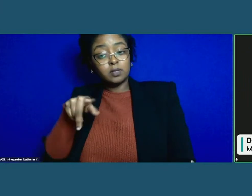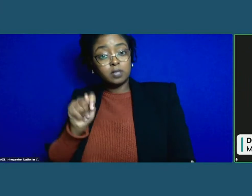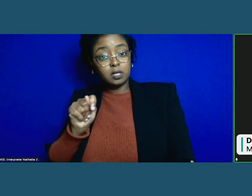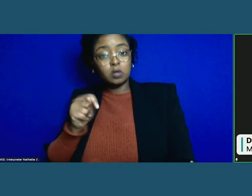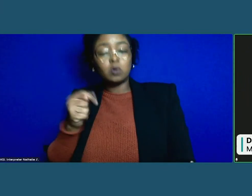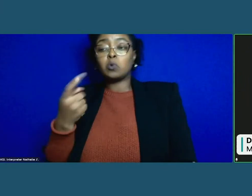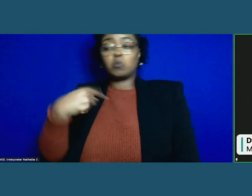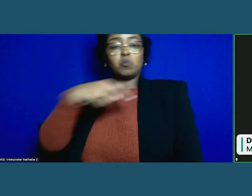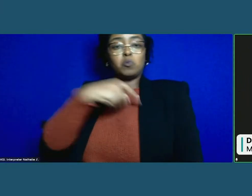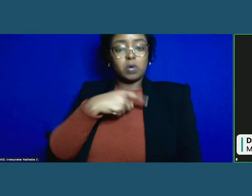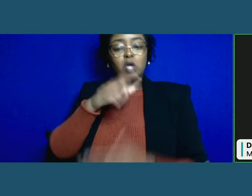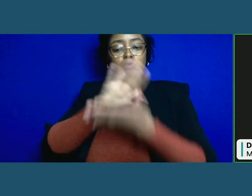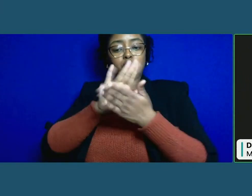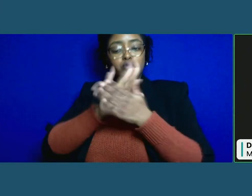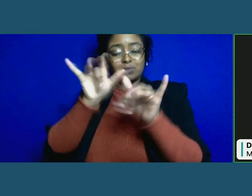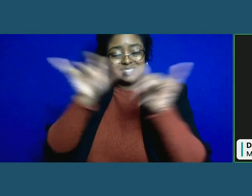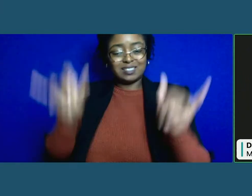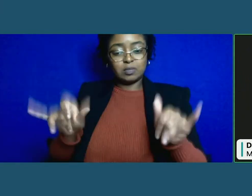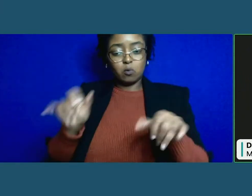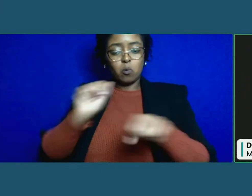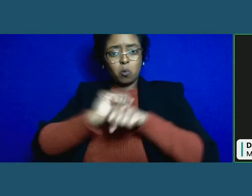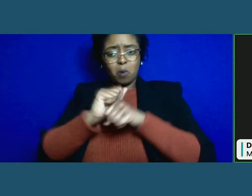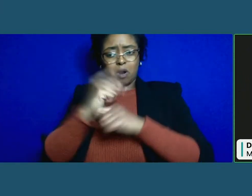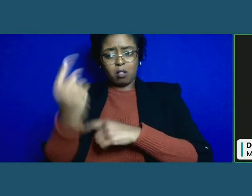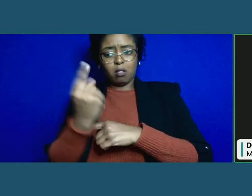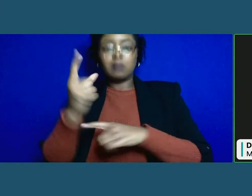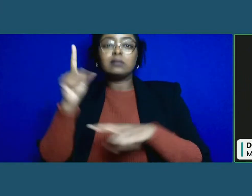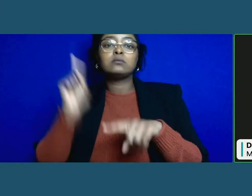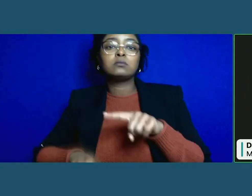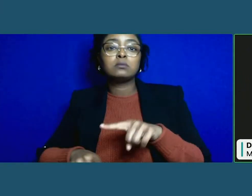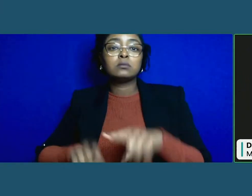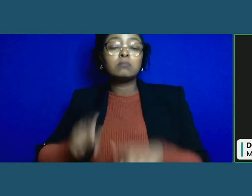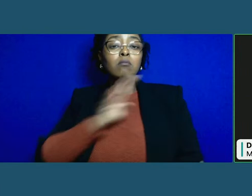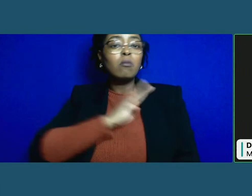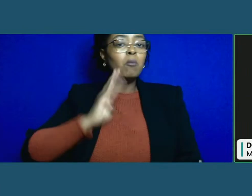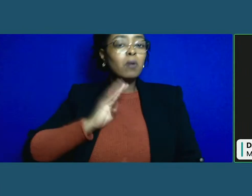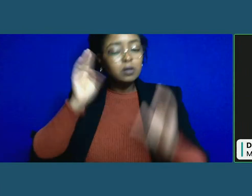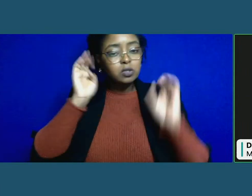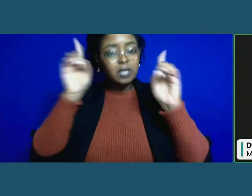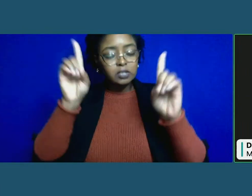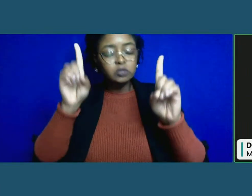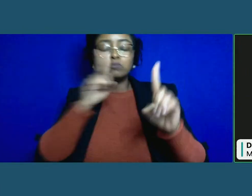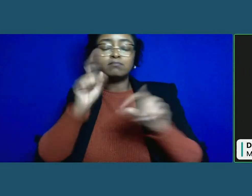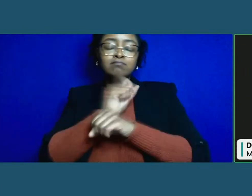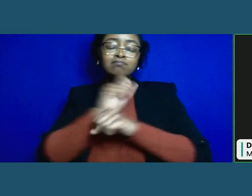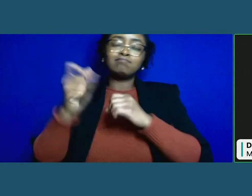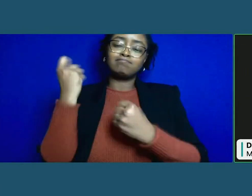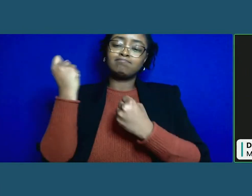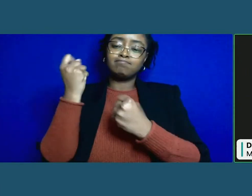That I as a superintendent. We as a school system can't do this